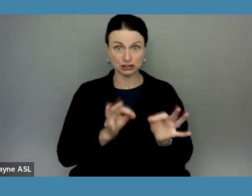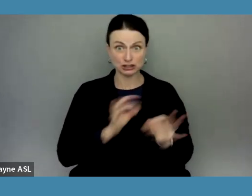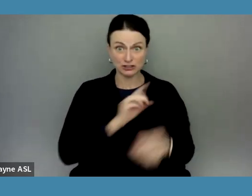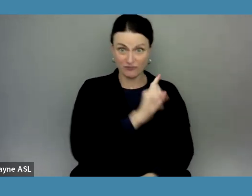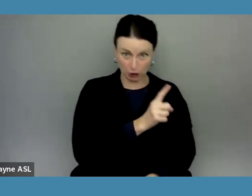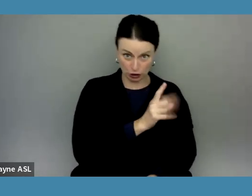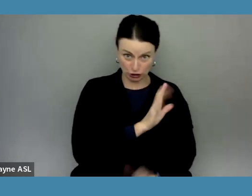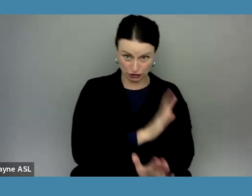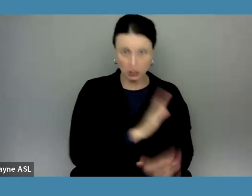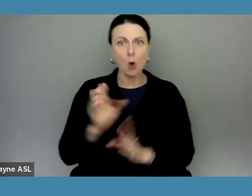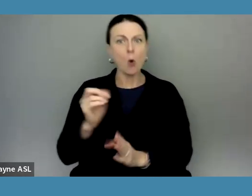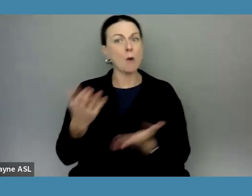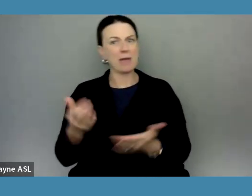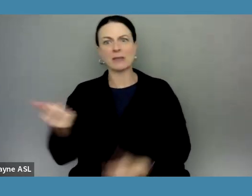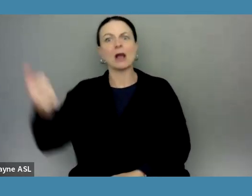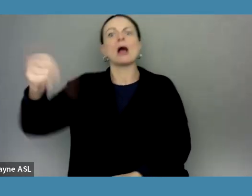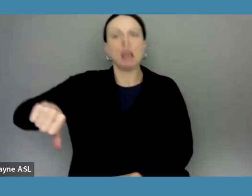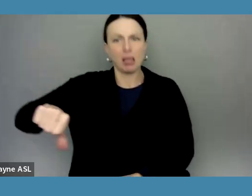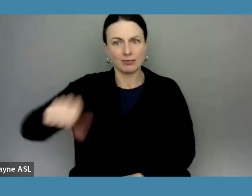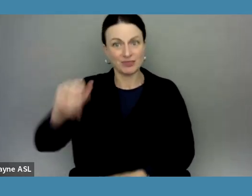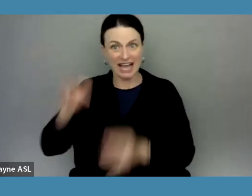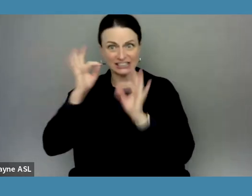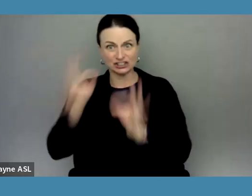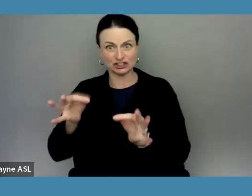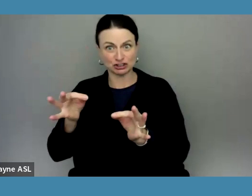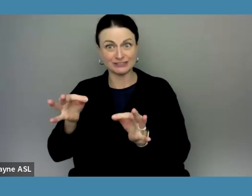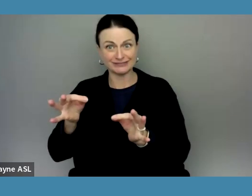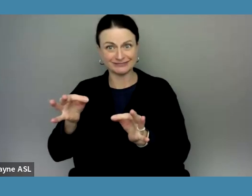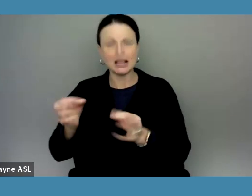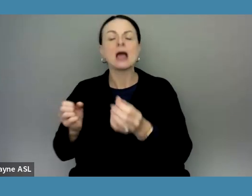or they may overturn it and approve additional services